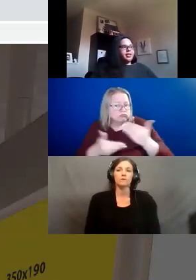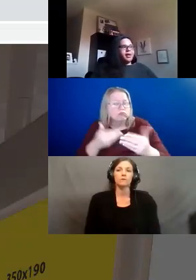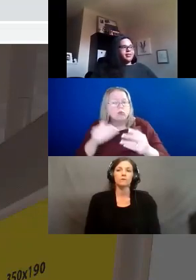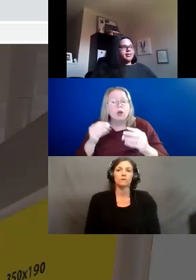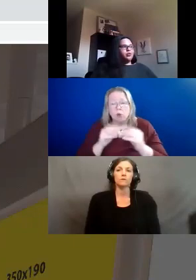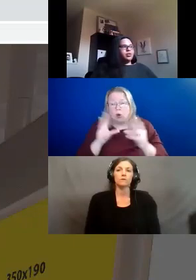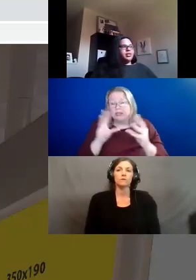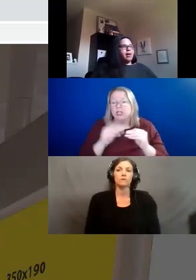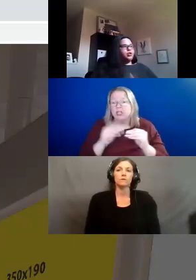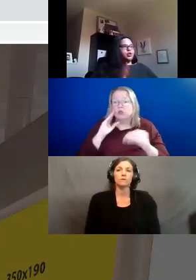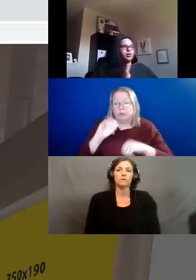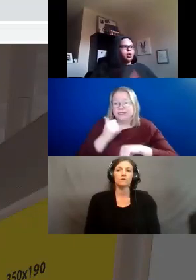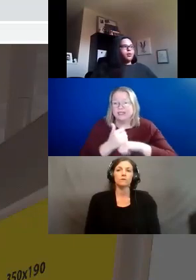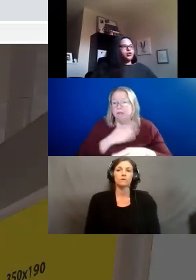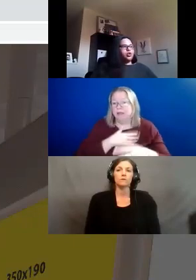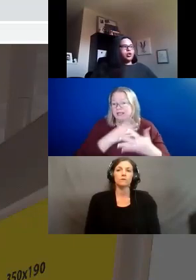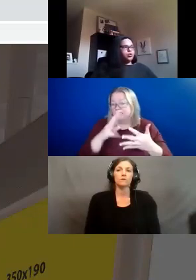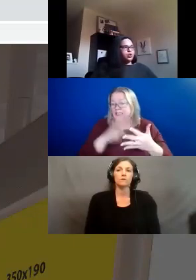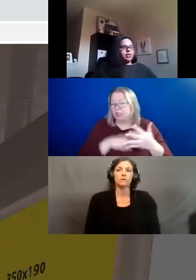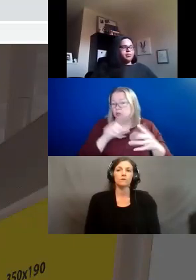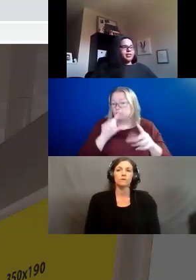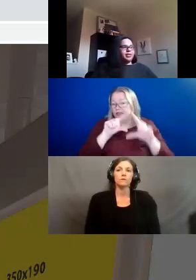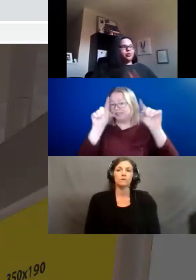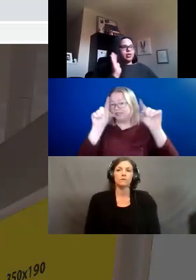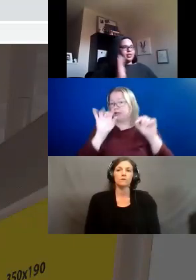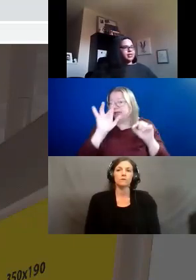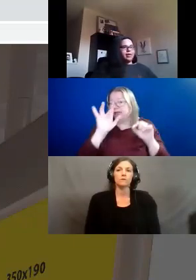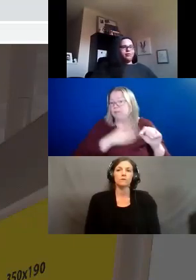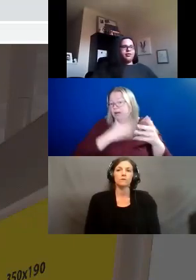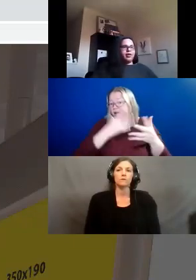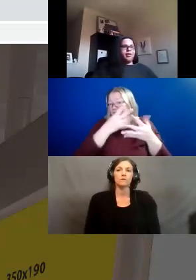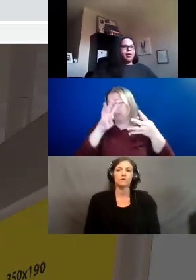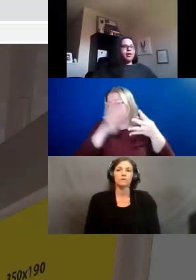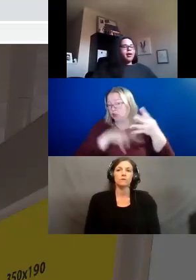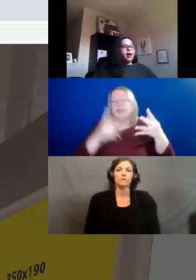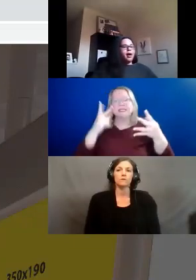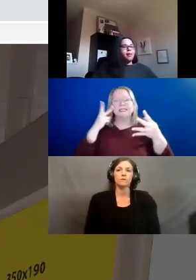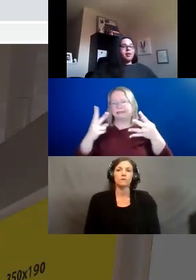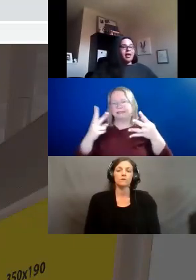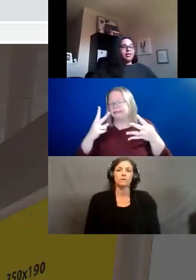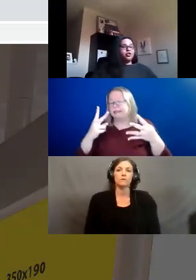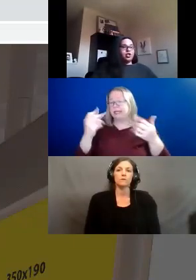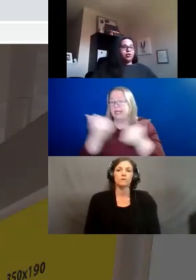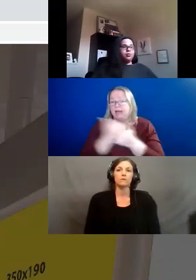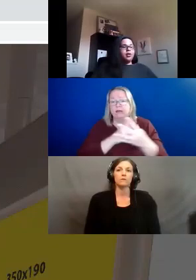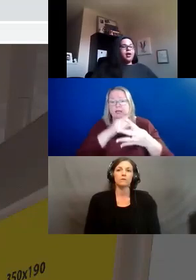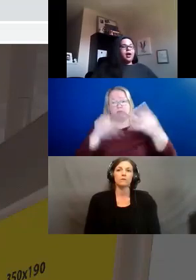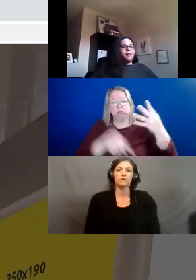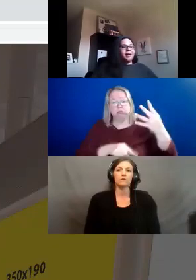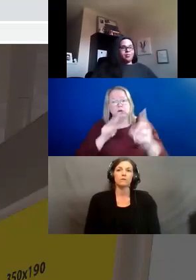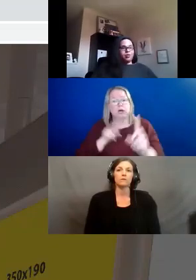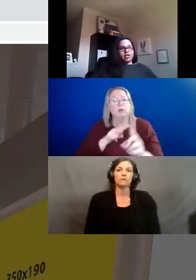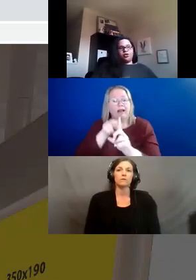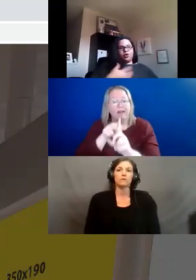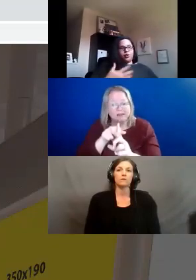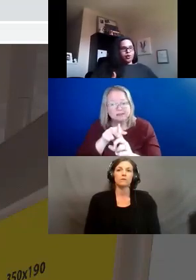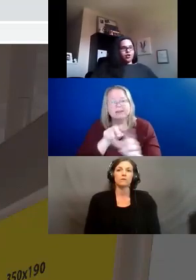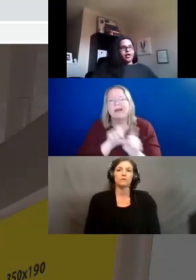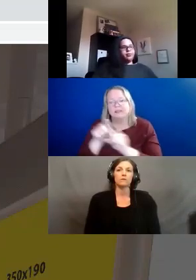12:30:44 my schedule tab. You go to my schedule and see everything that applies to you as a presenter or 12:30:47 a chair.